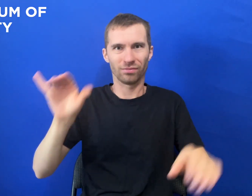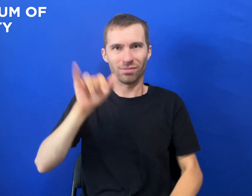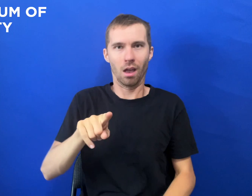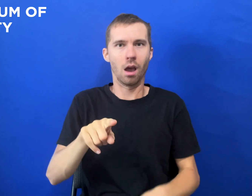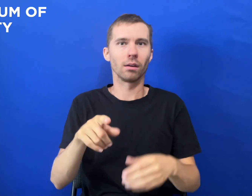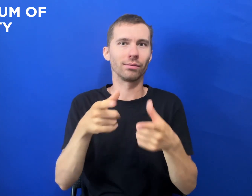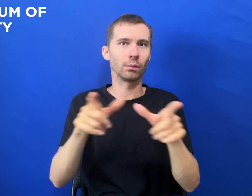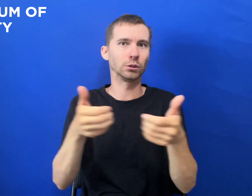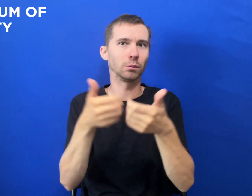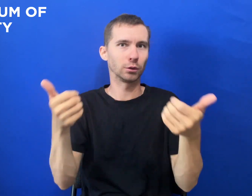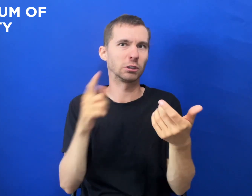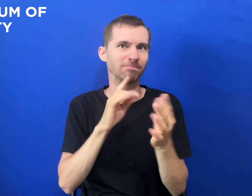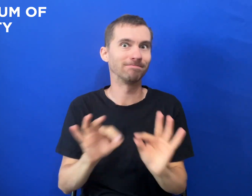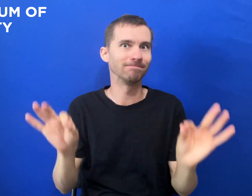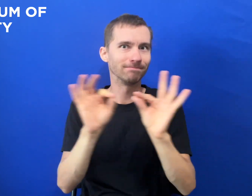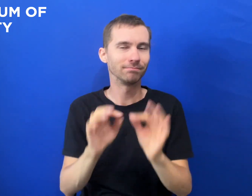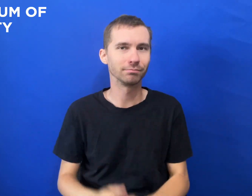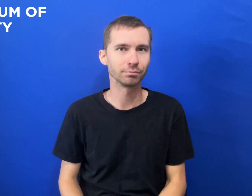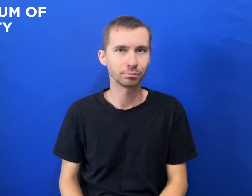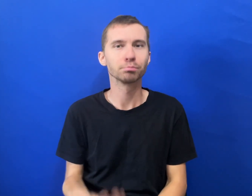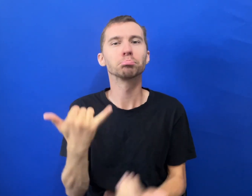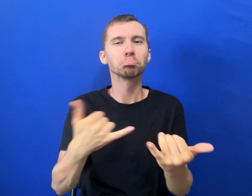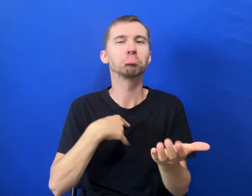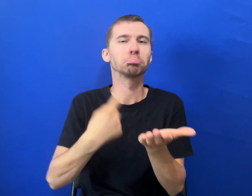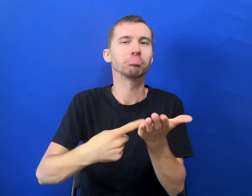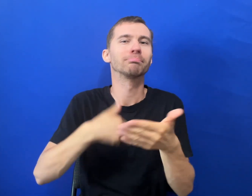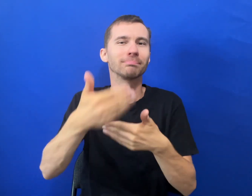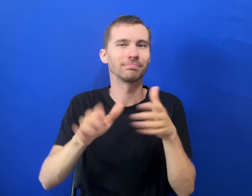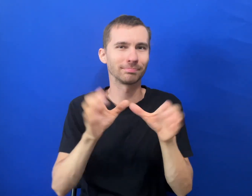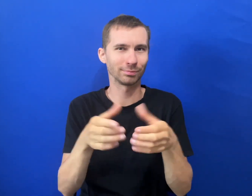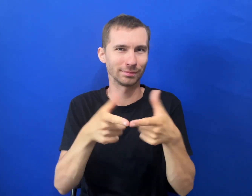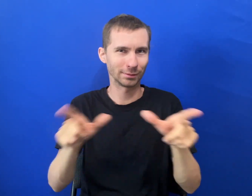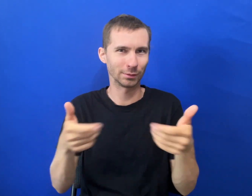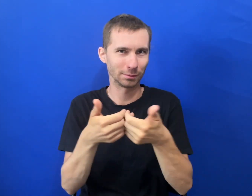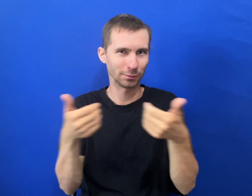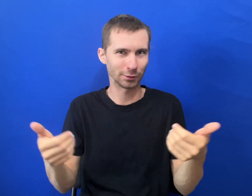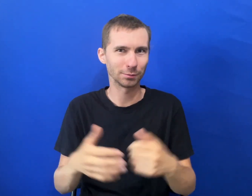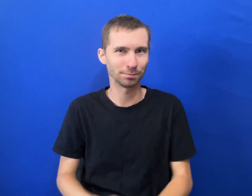That's the importance of language separation. Now, I'm going to discuss the next type of language separation.